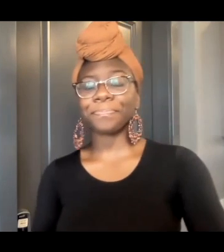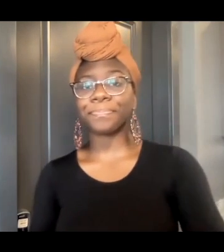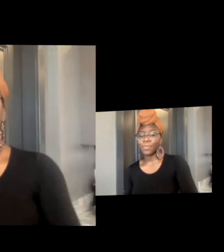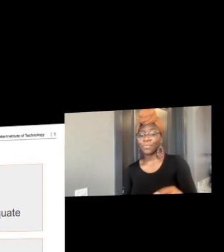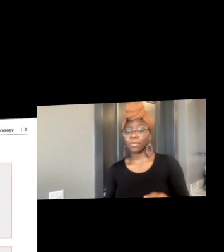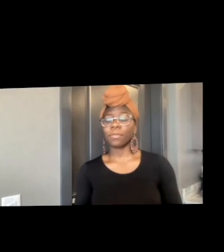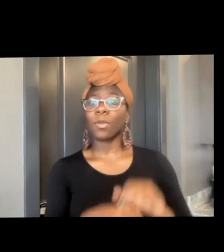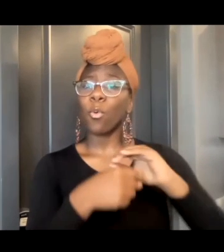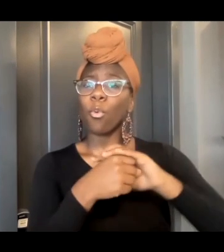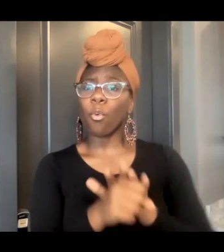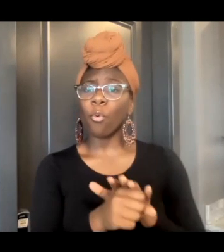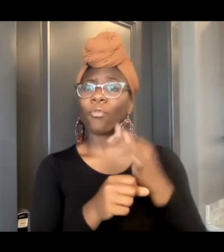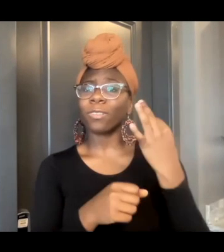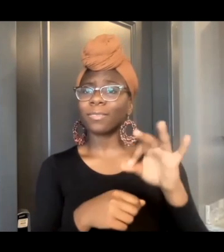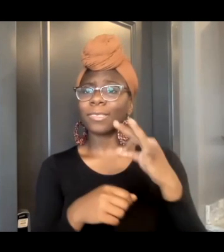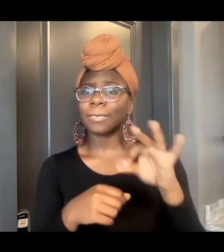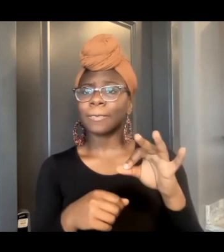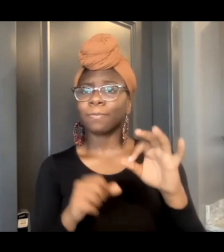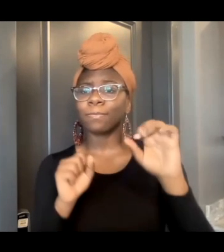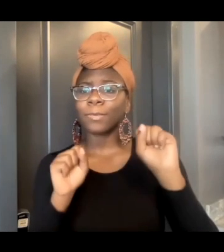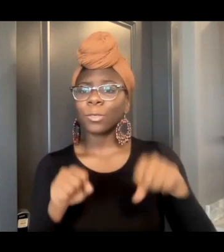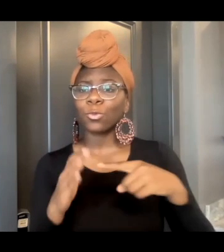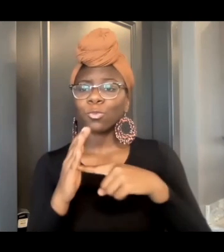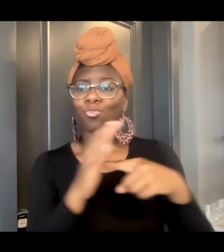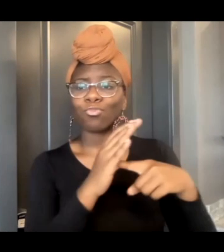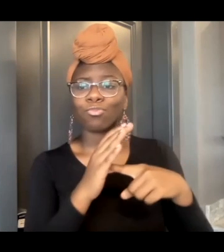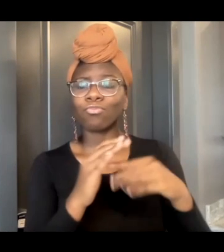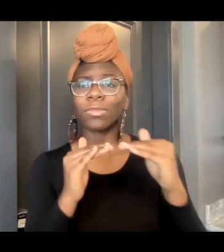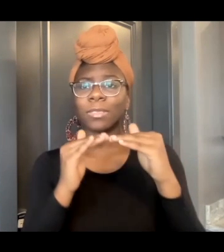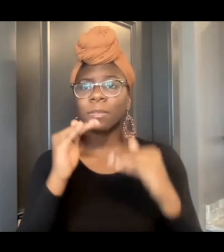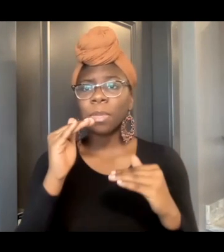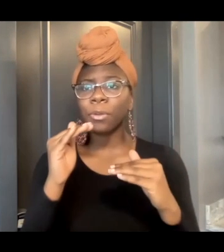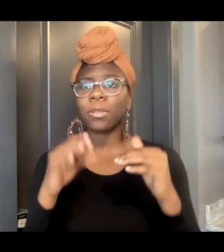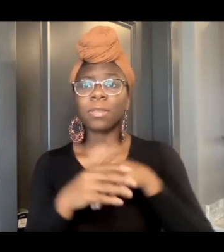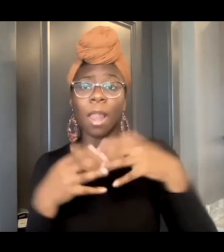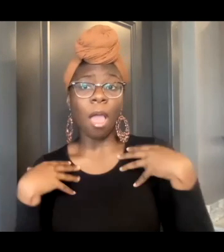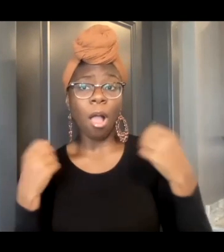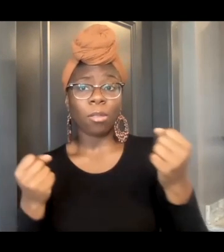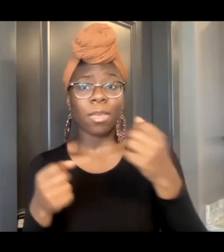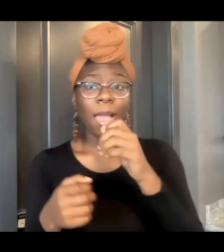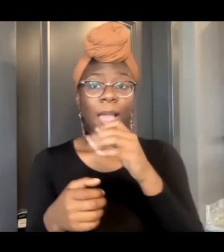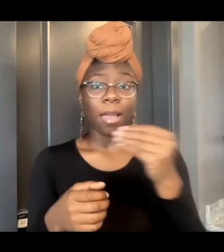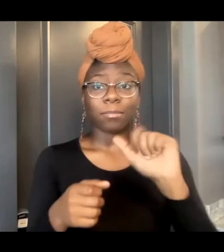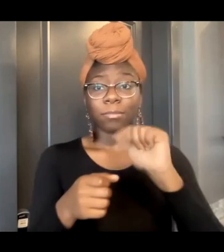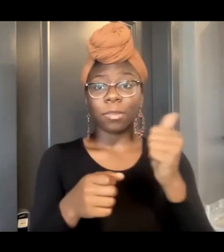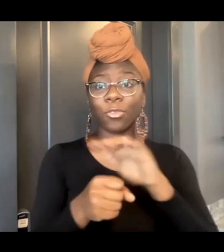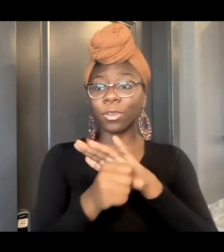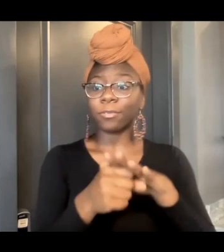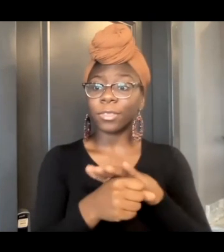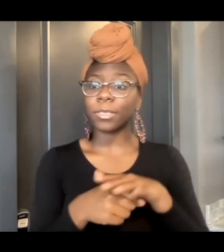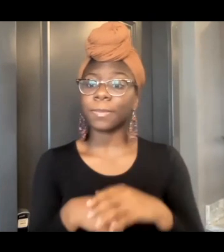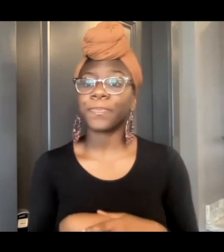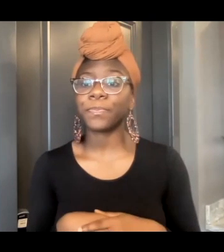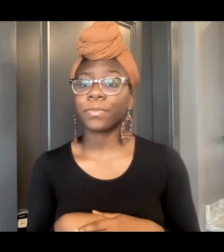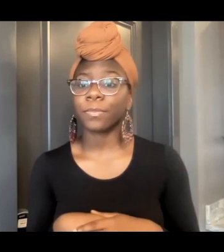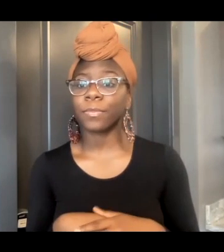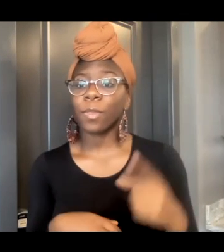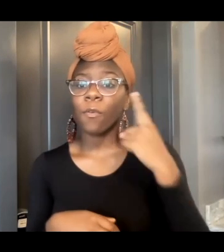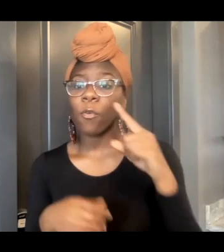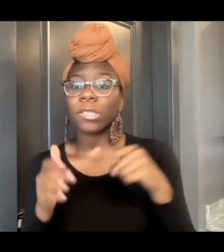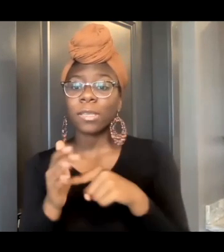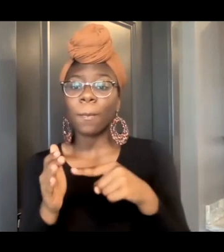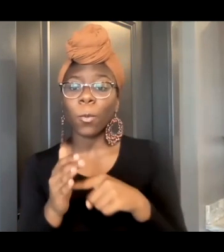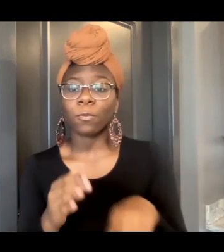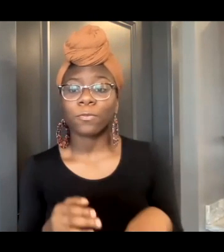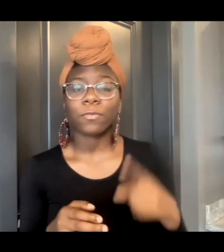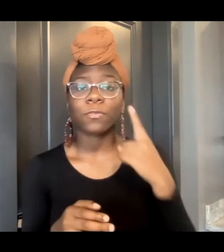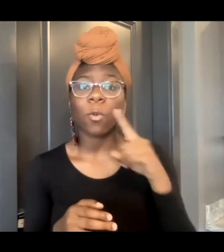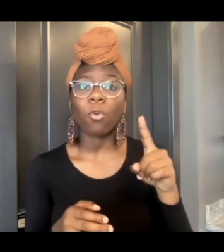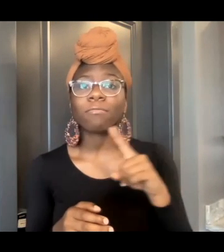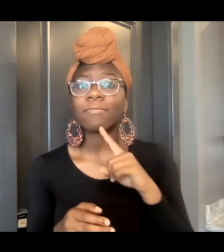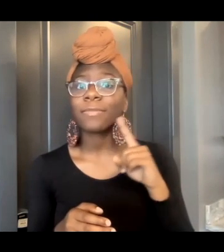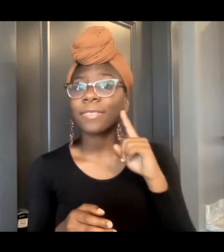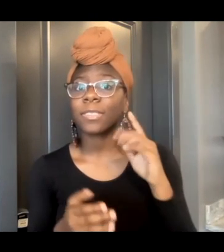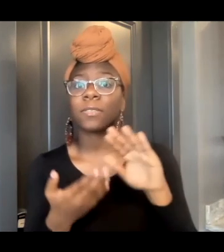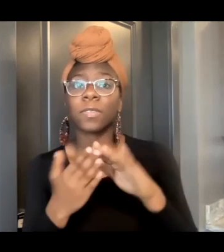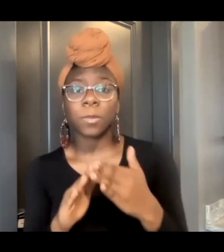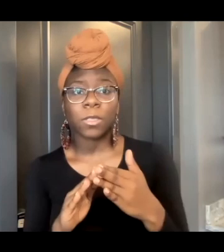The COVID-19 pandemic has shown disparities in health and other areas.